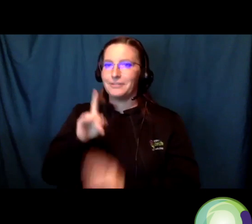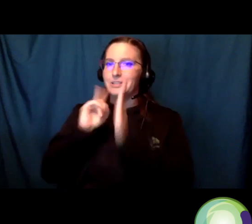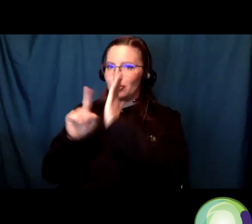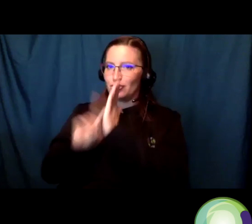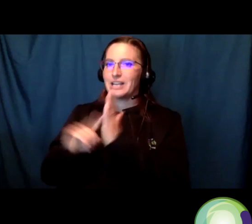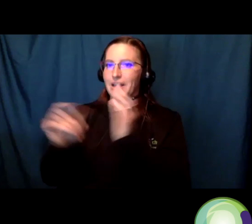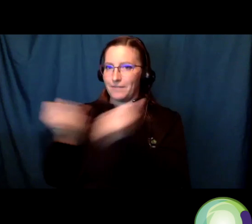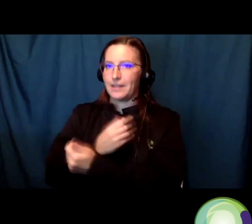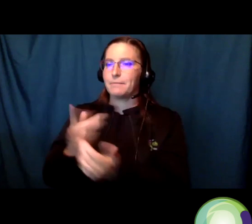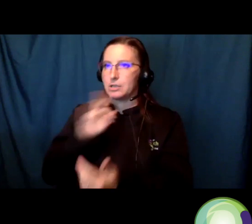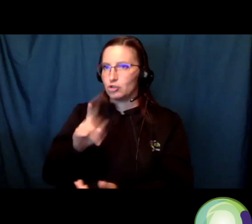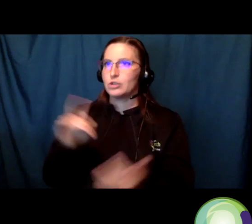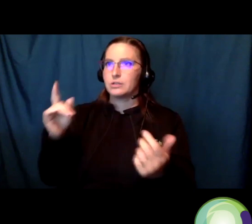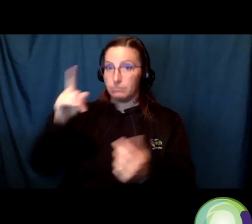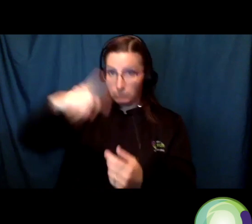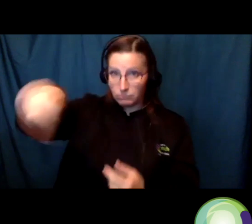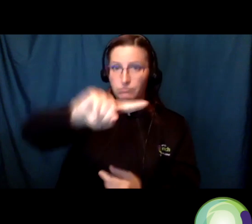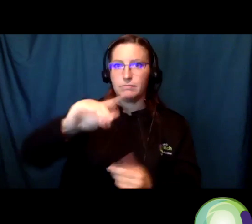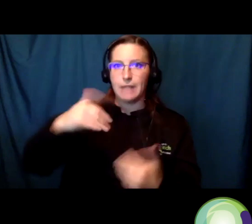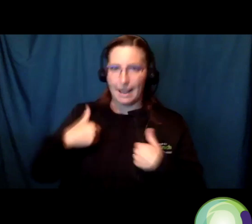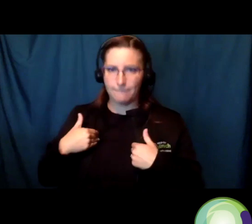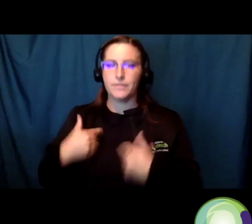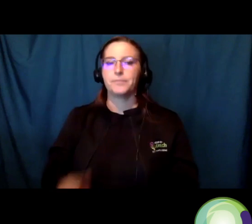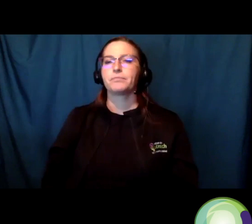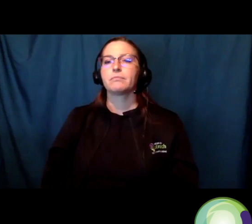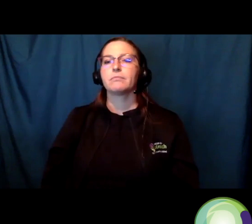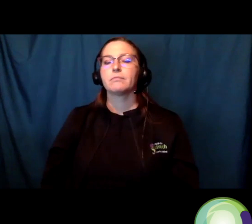sure that you guys have them. So if people don't have